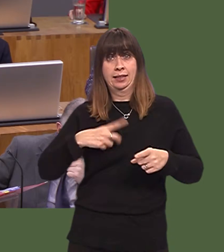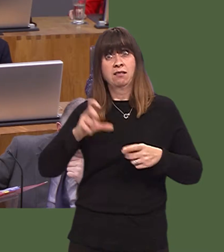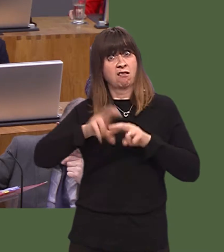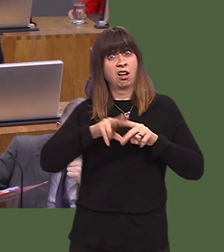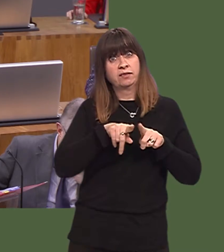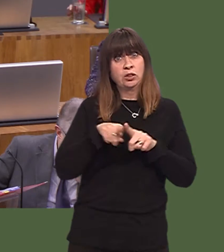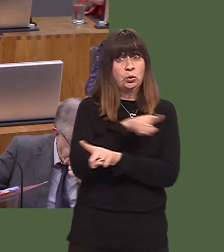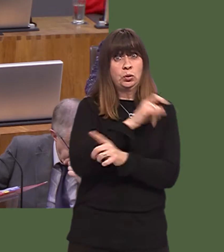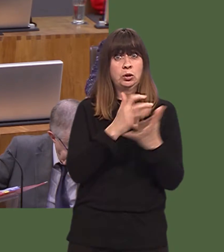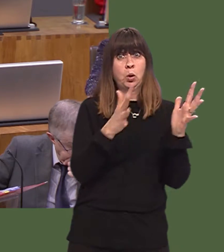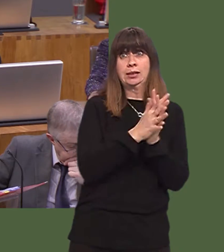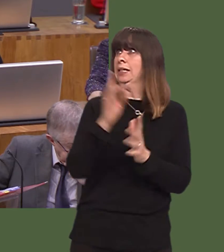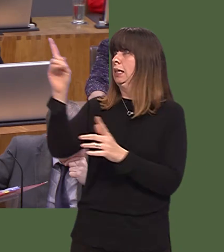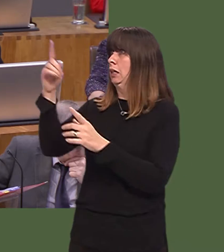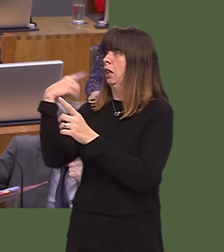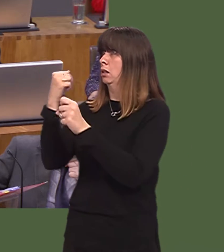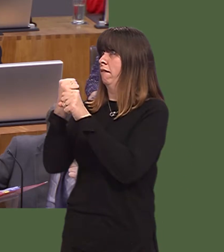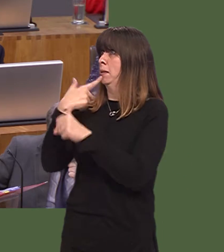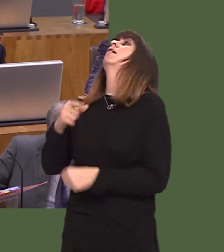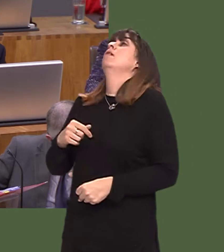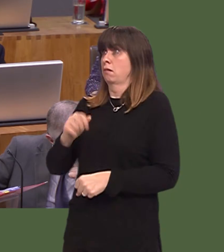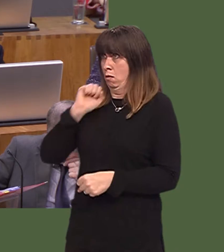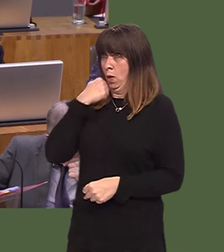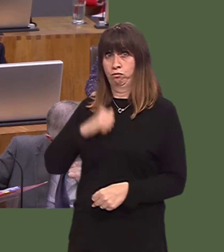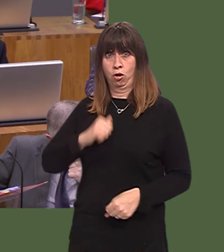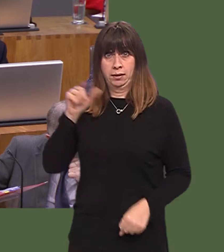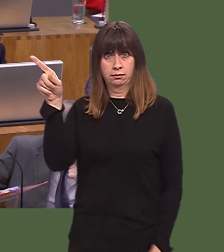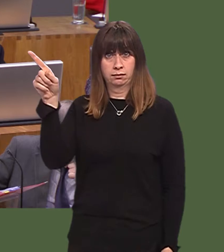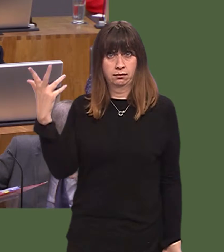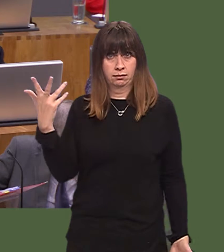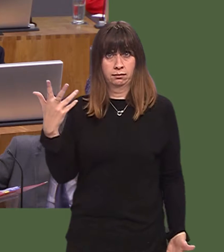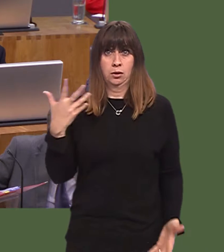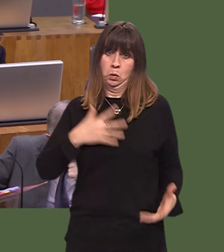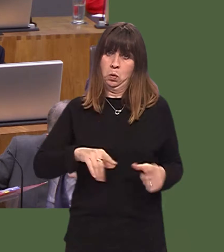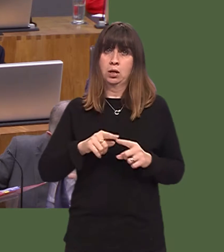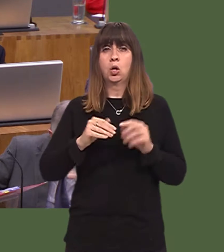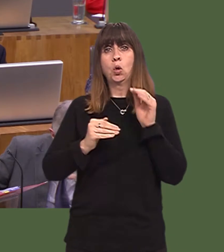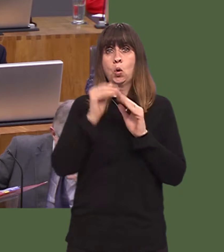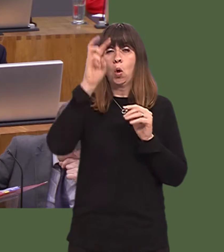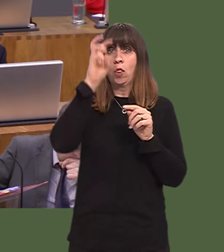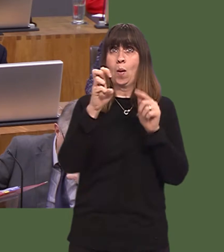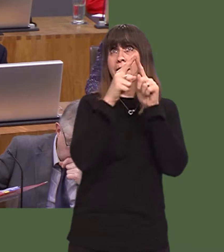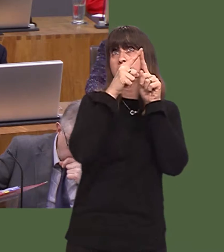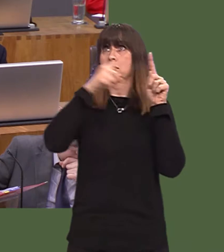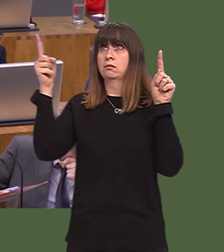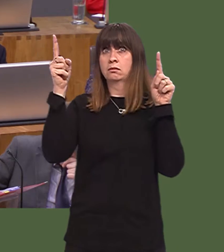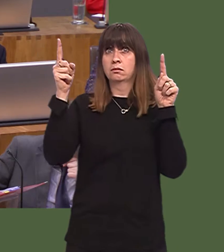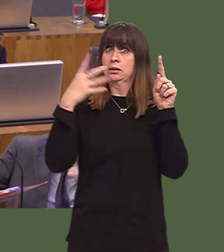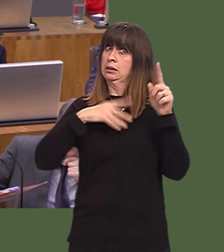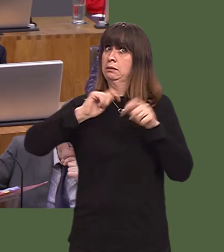from Cardiff to Swansea to keep the promise that they made and which they are now reneging on. We have to see the electrification of the north Wales main line as well. Thatís hugely important.